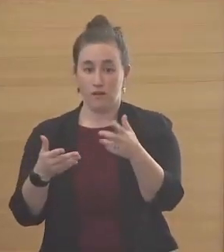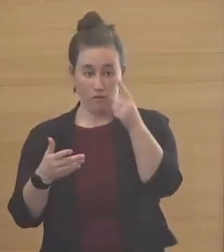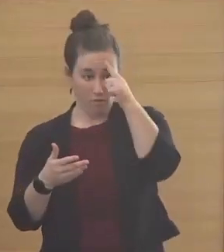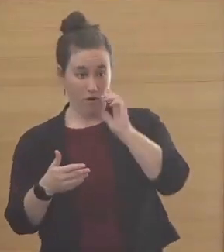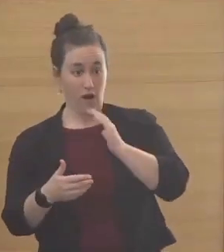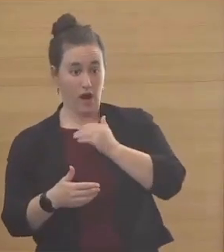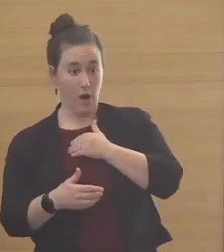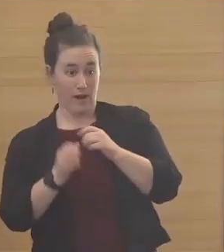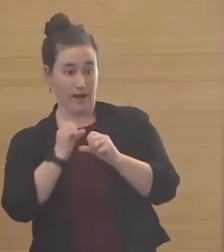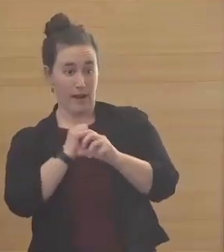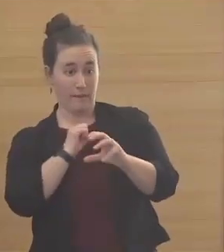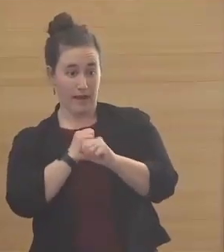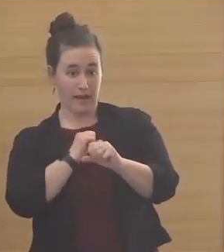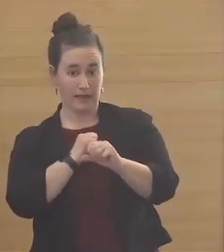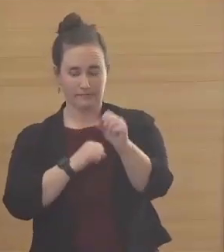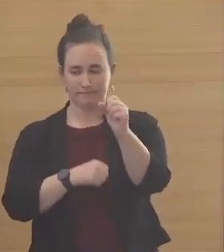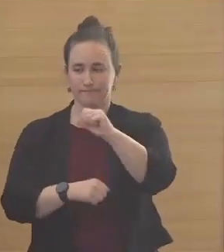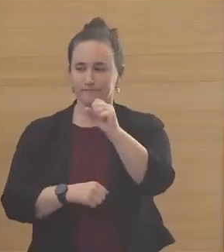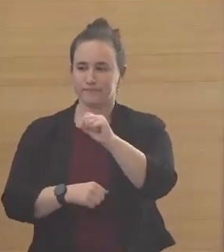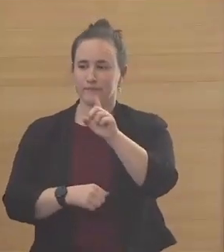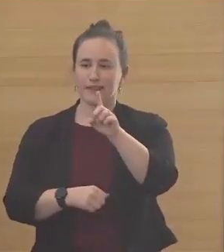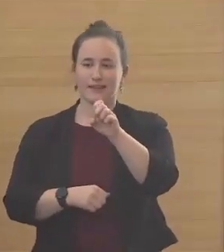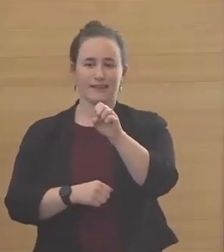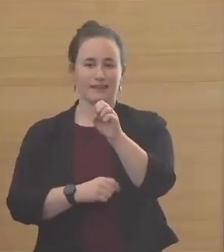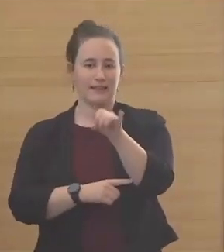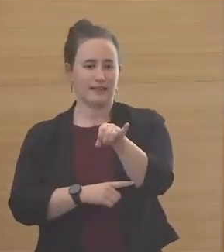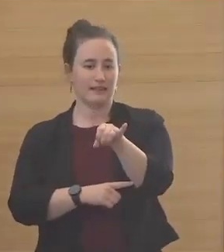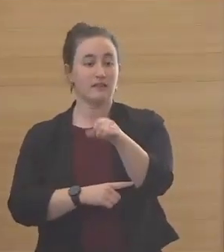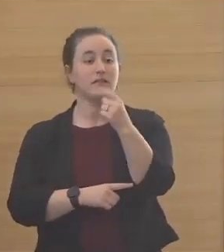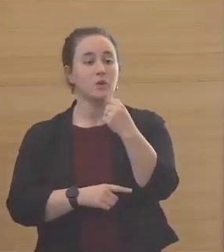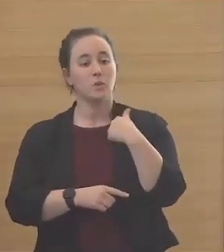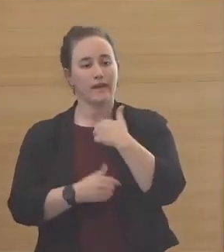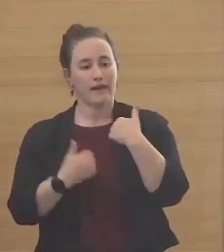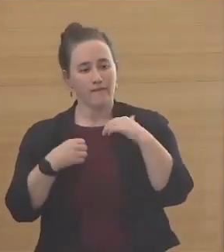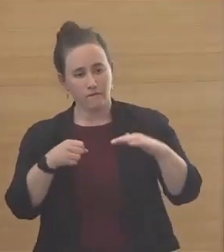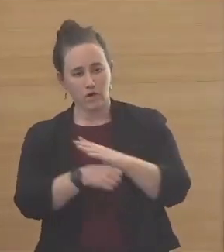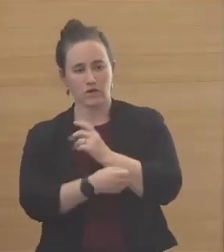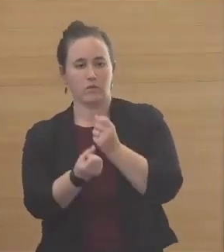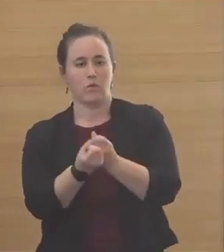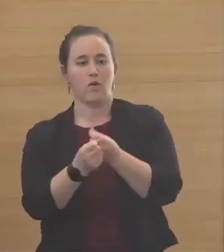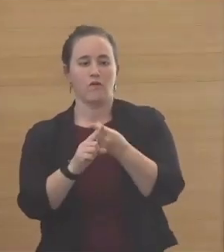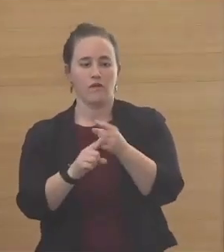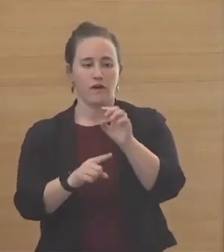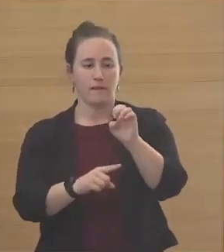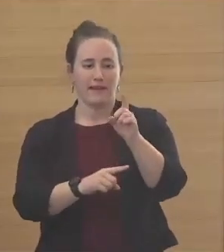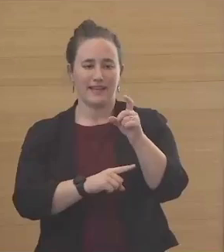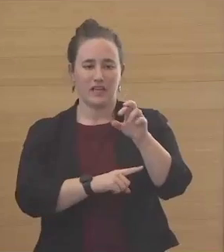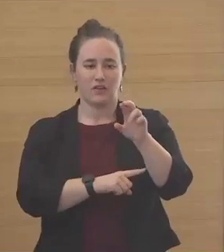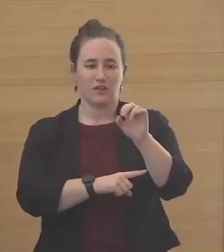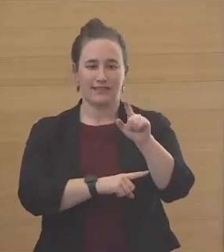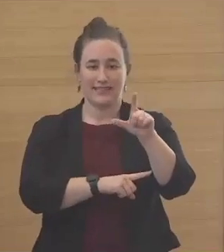Yeah. Yeah. So we have the full support of Easter Seals, Massachusetts, which is great.